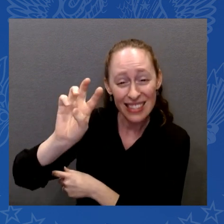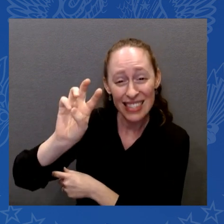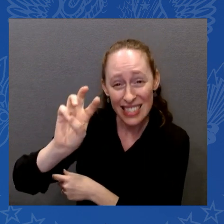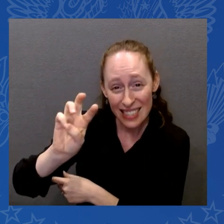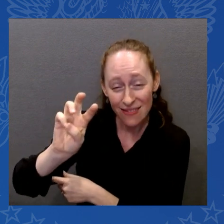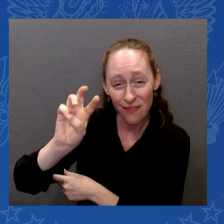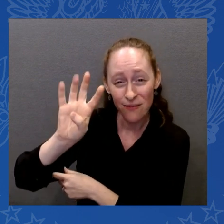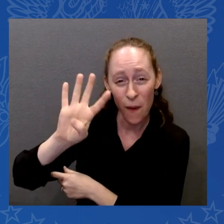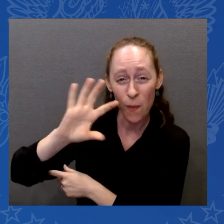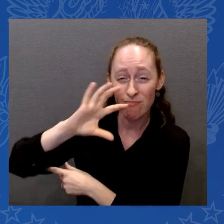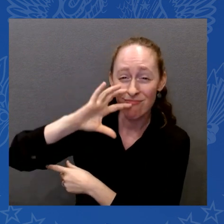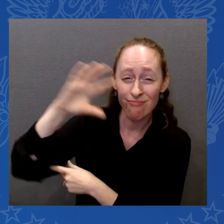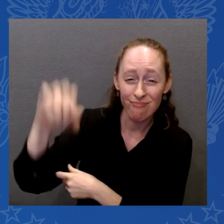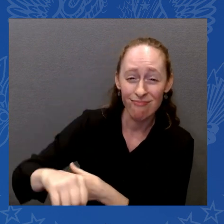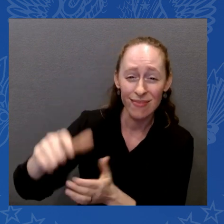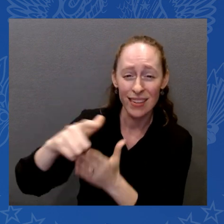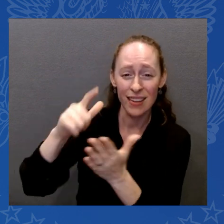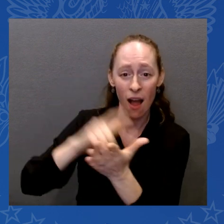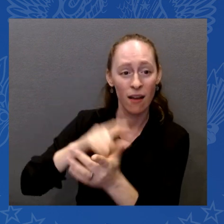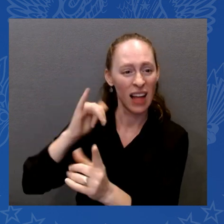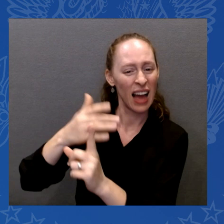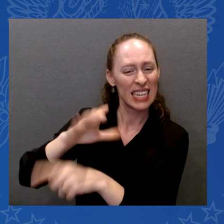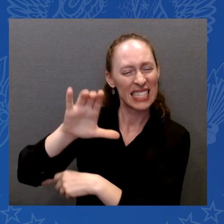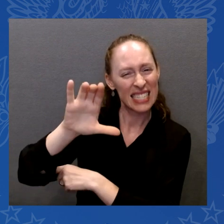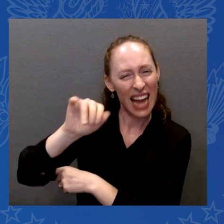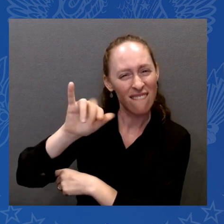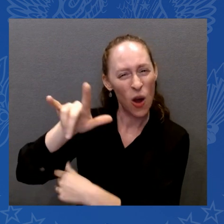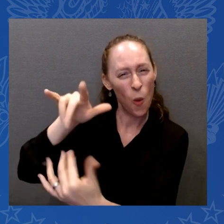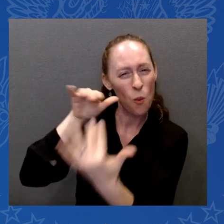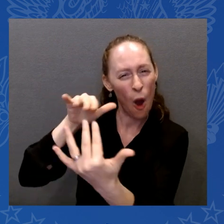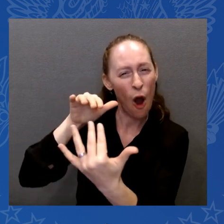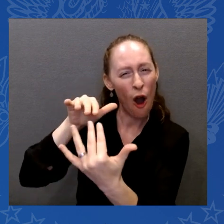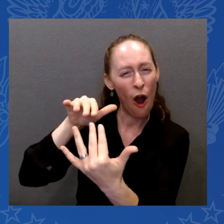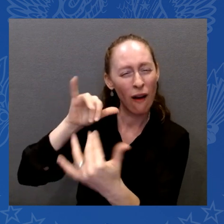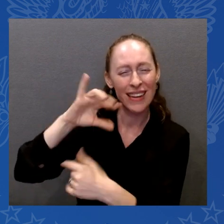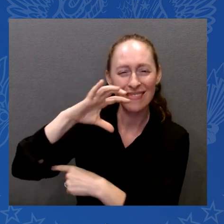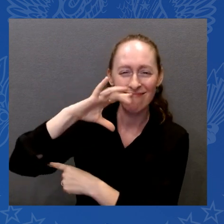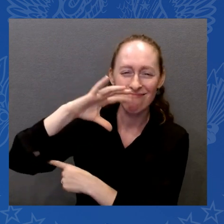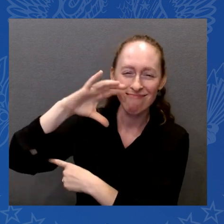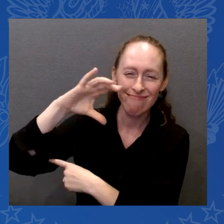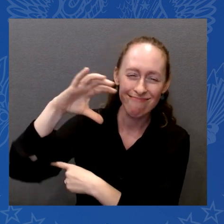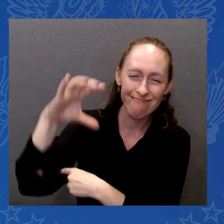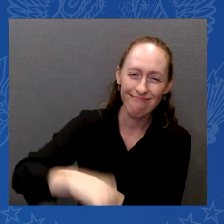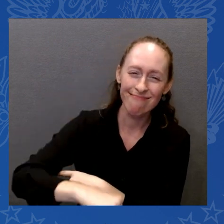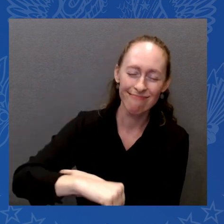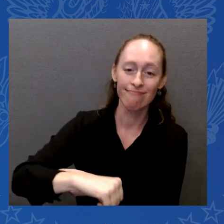And it went into effect again a week and a half ago. And just two days after it went into effect,